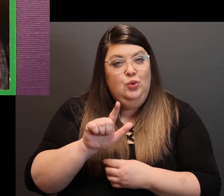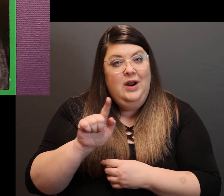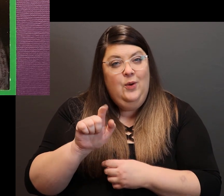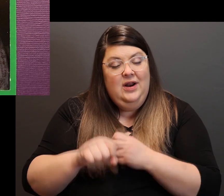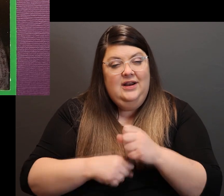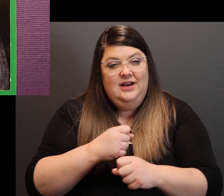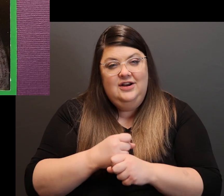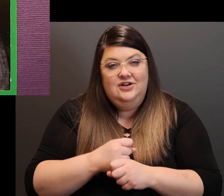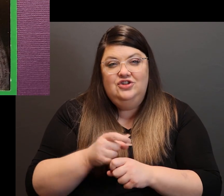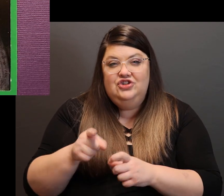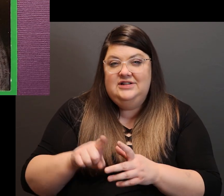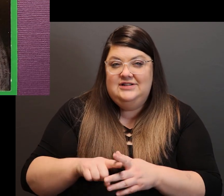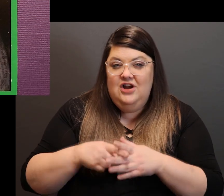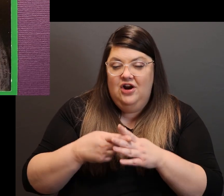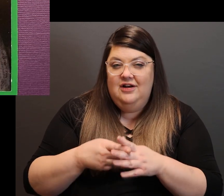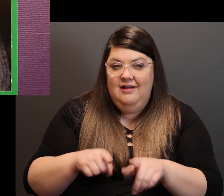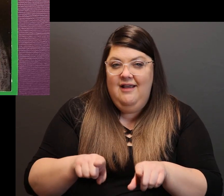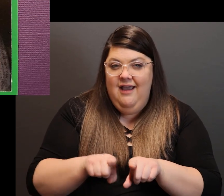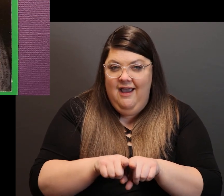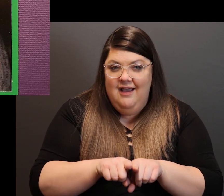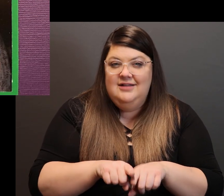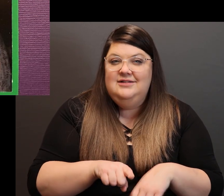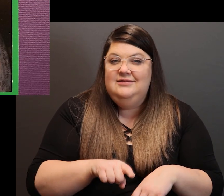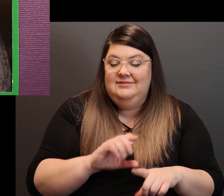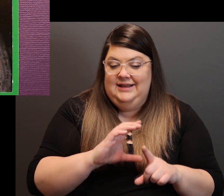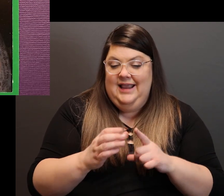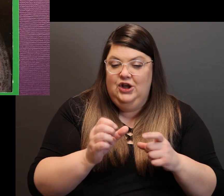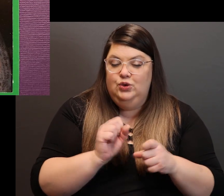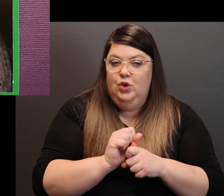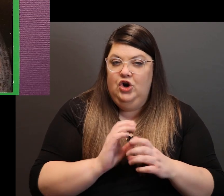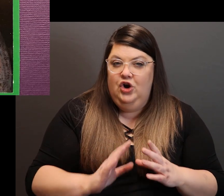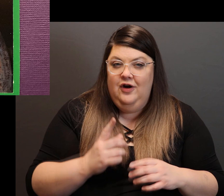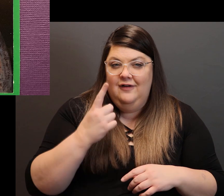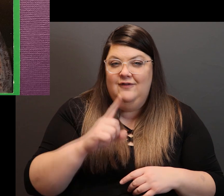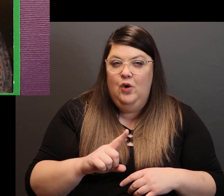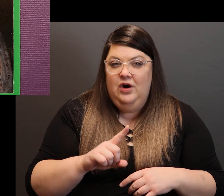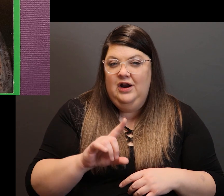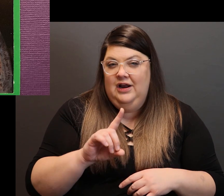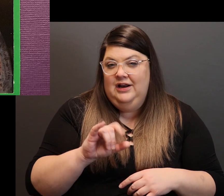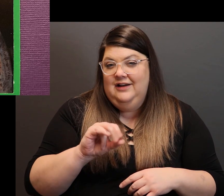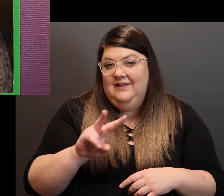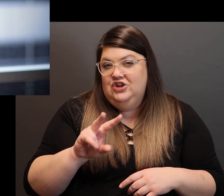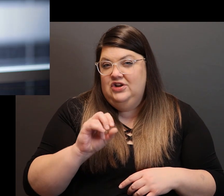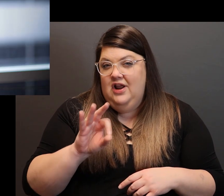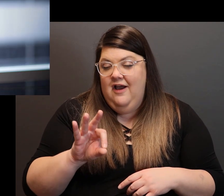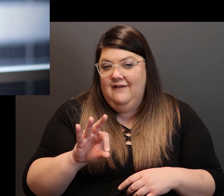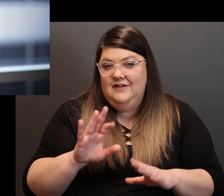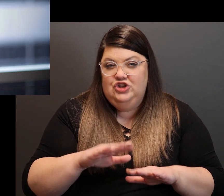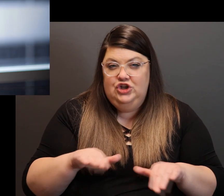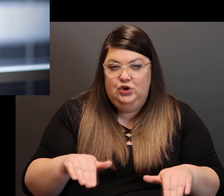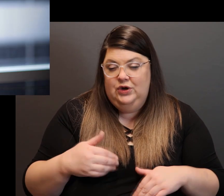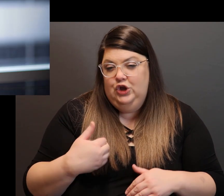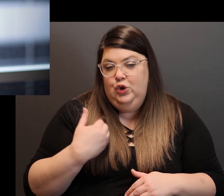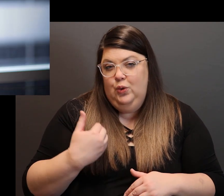She started as a case worker for the Division of Children, Youth and Families.